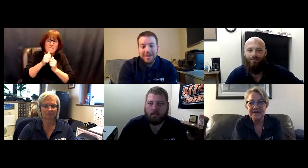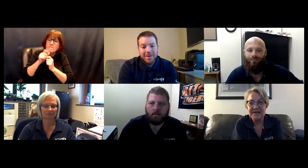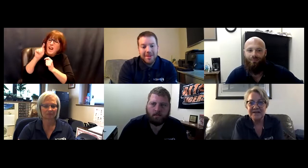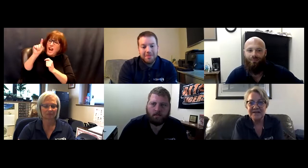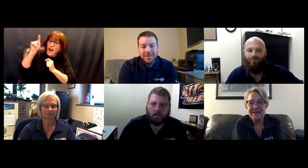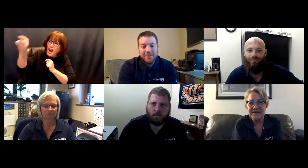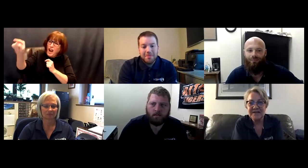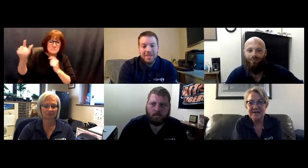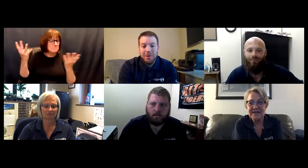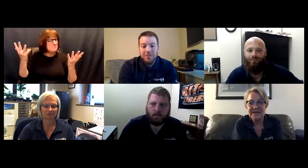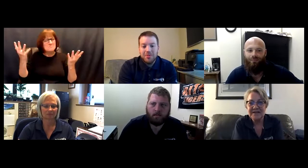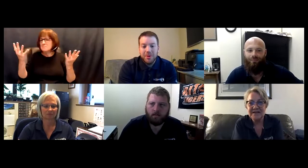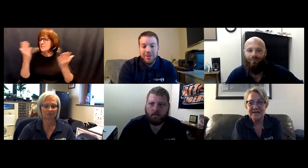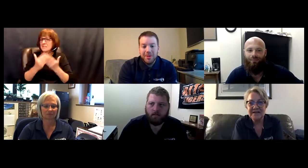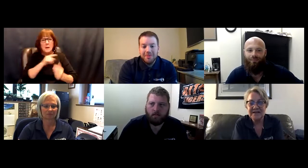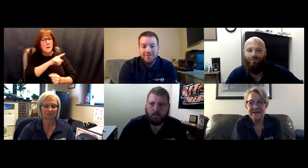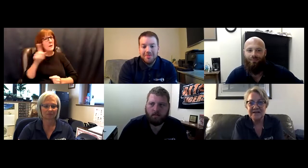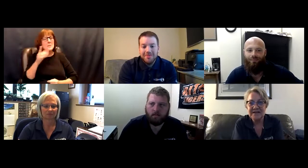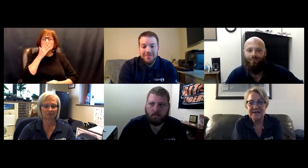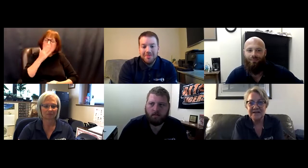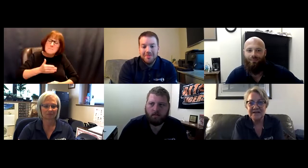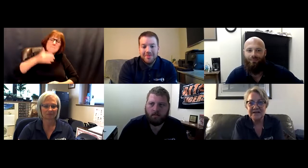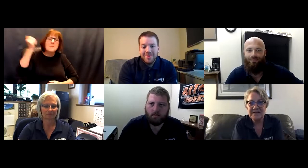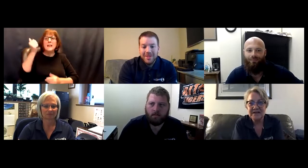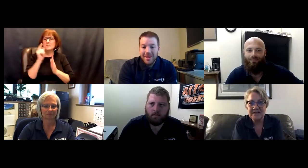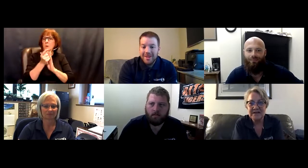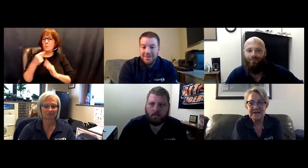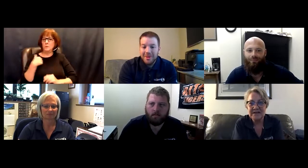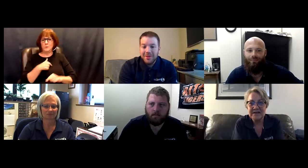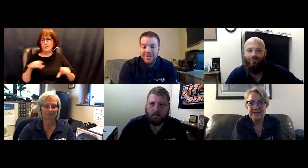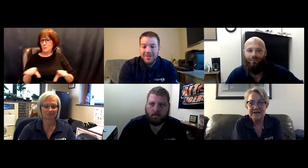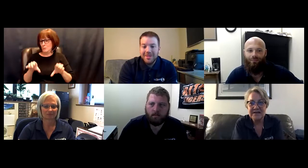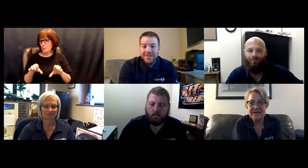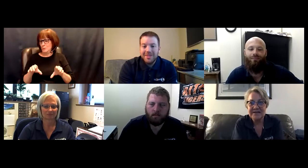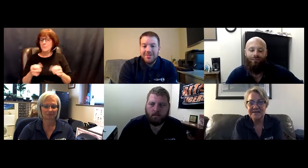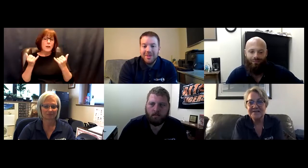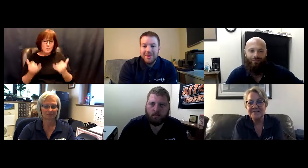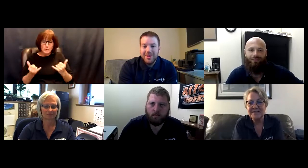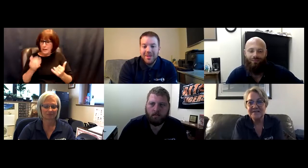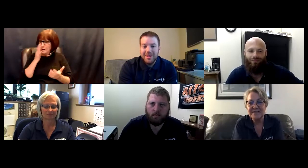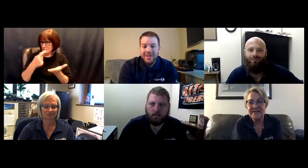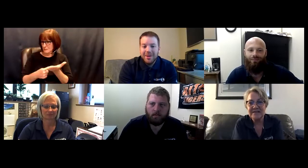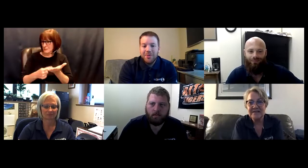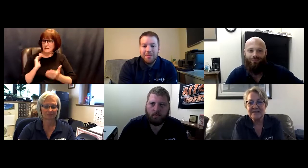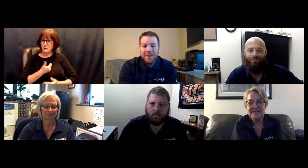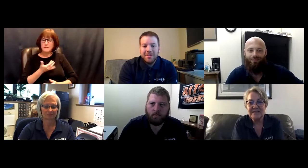can make up some of the best moments of what we do. Today we are going to discuss our favorite event that we have been